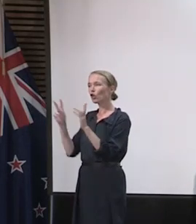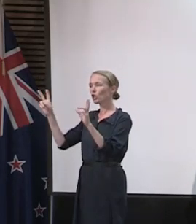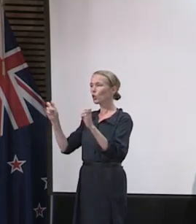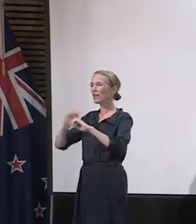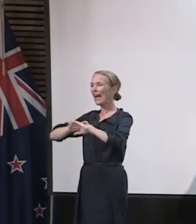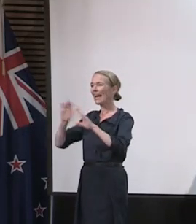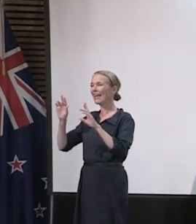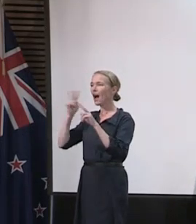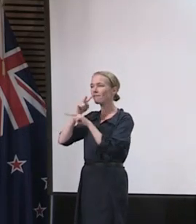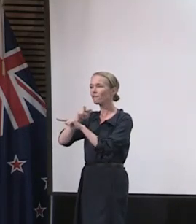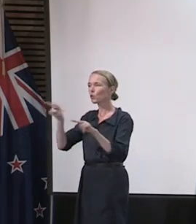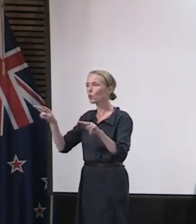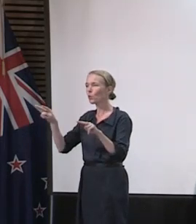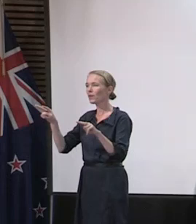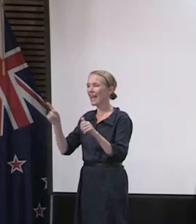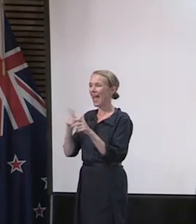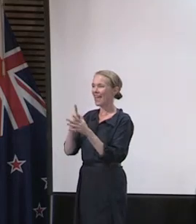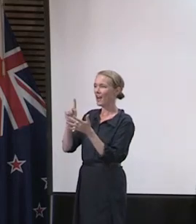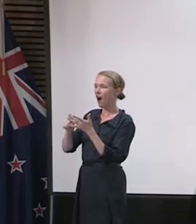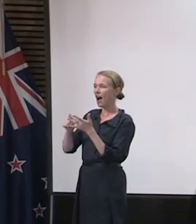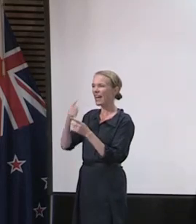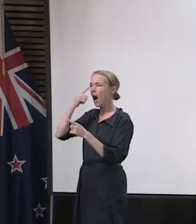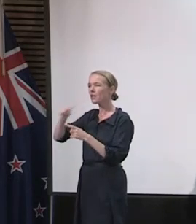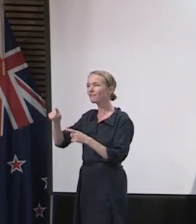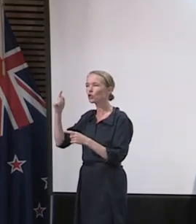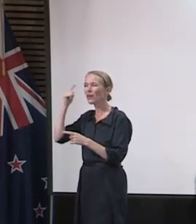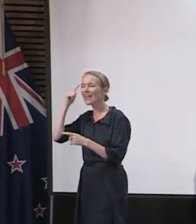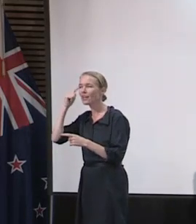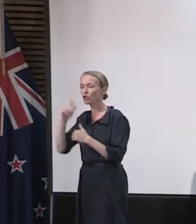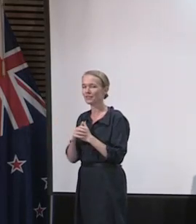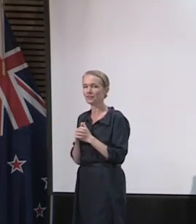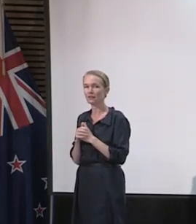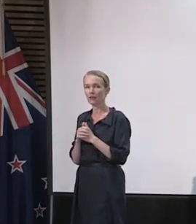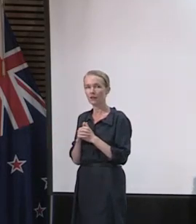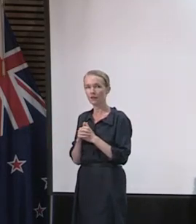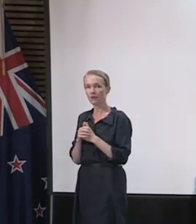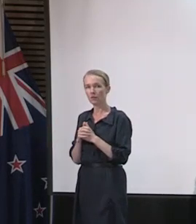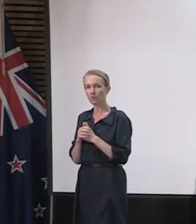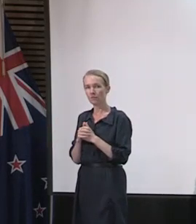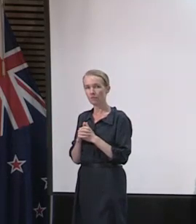Sorry? AI? No, can't